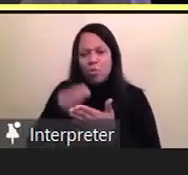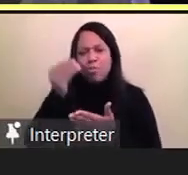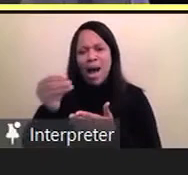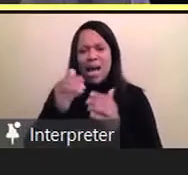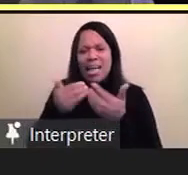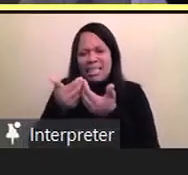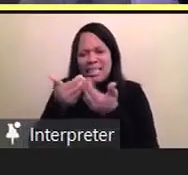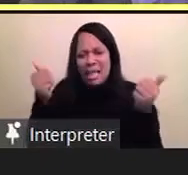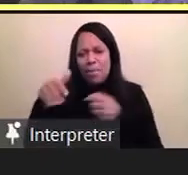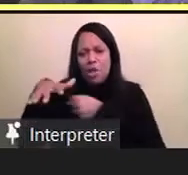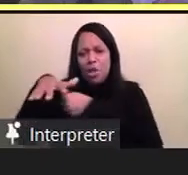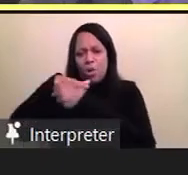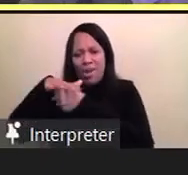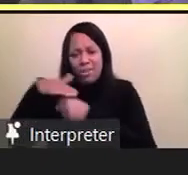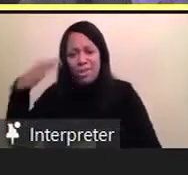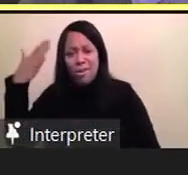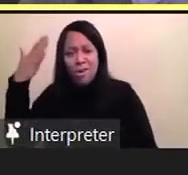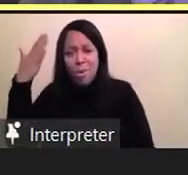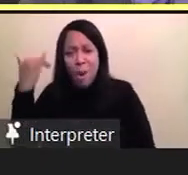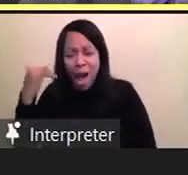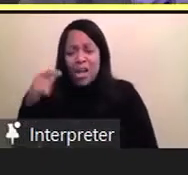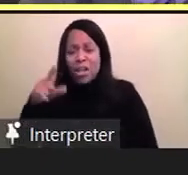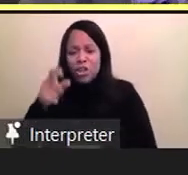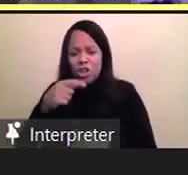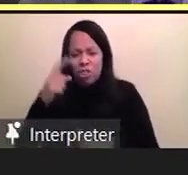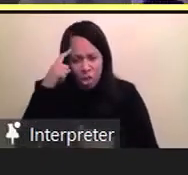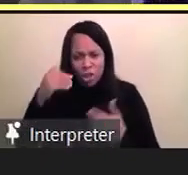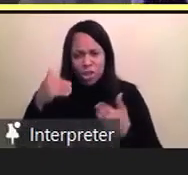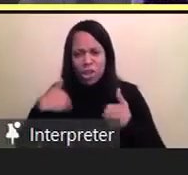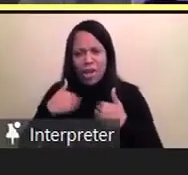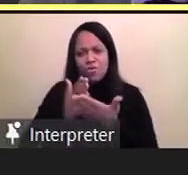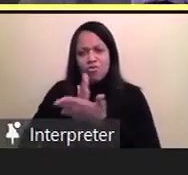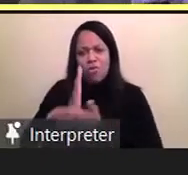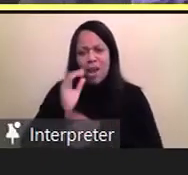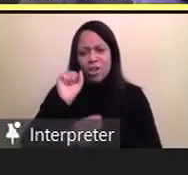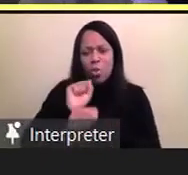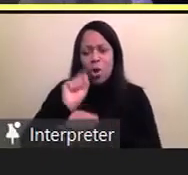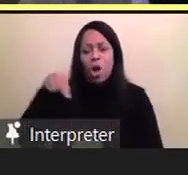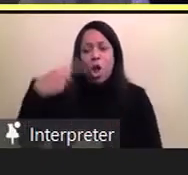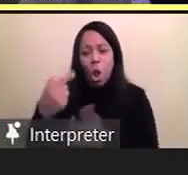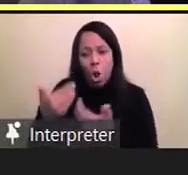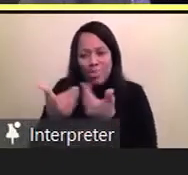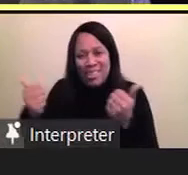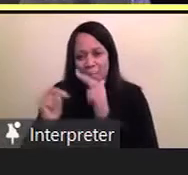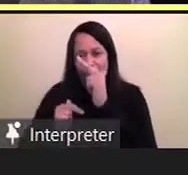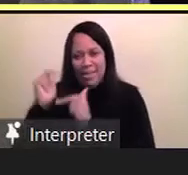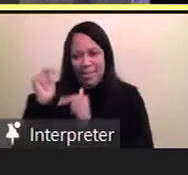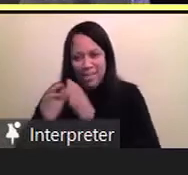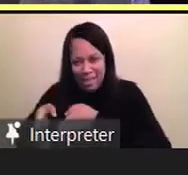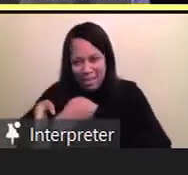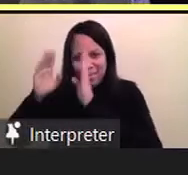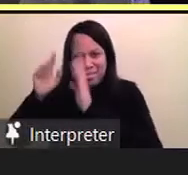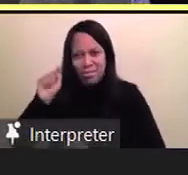thought that she had the right to work alone in this building. And the employer said, no.